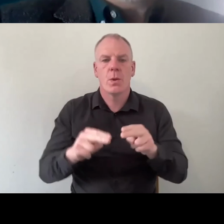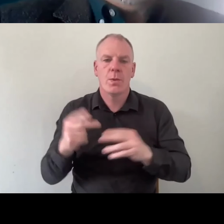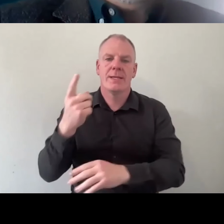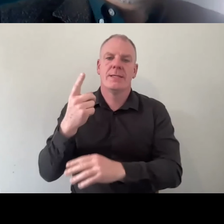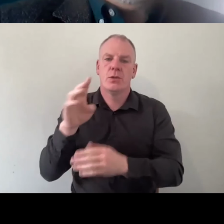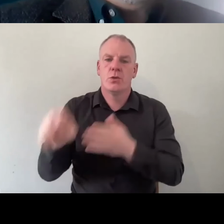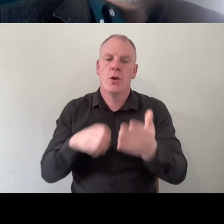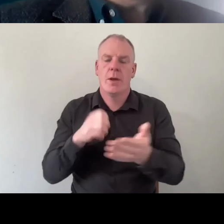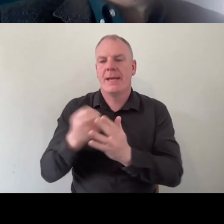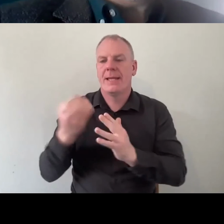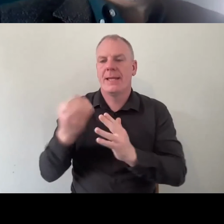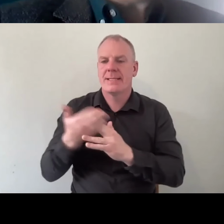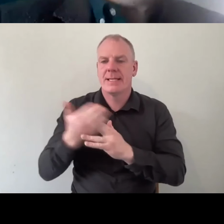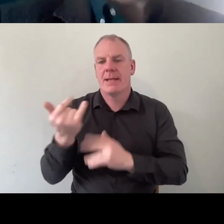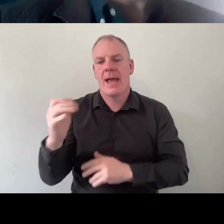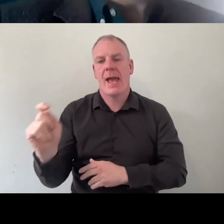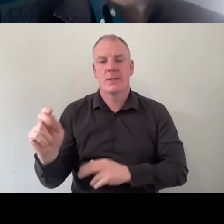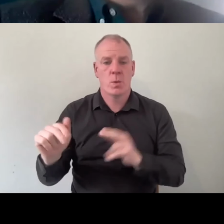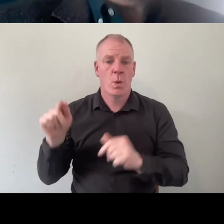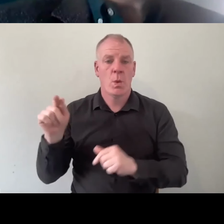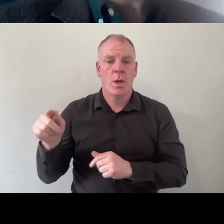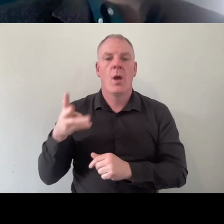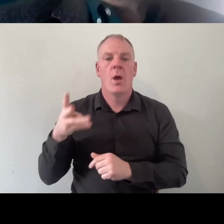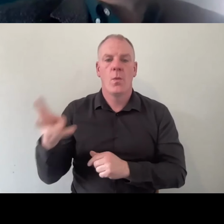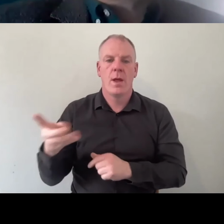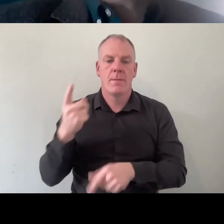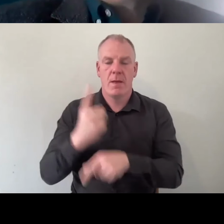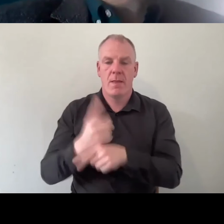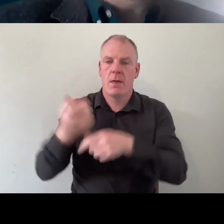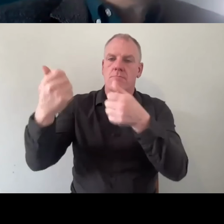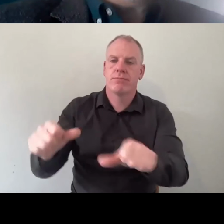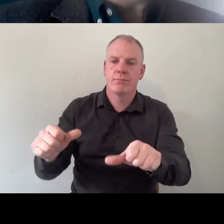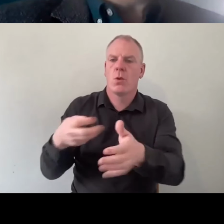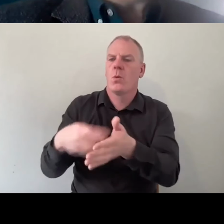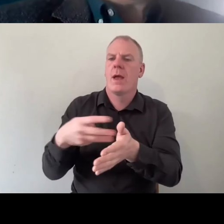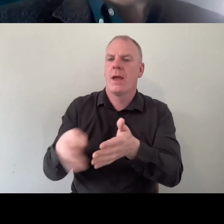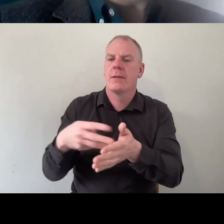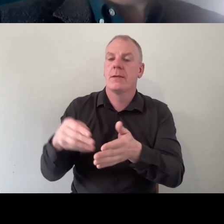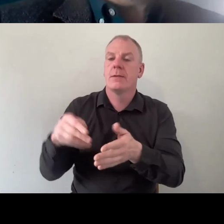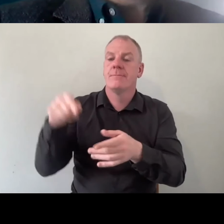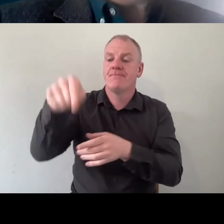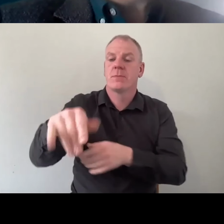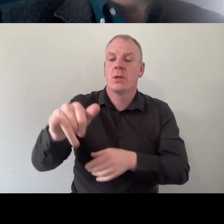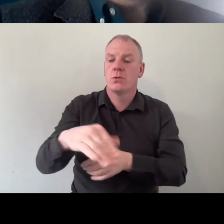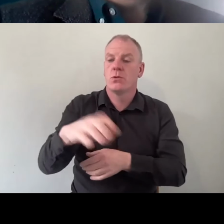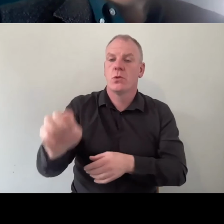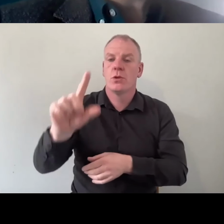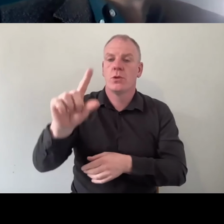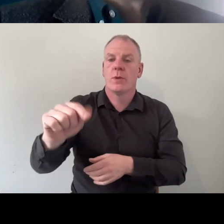which has to come into operation by June 2025.